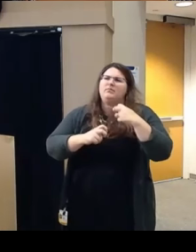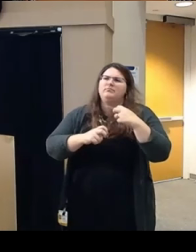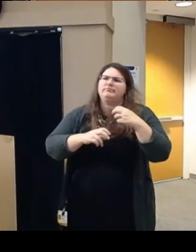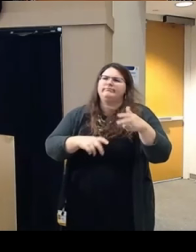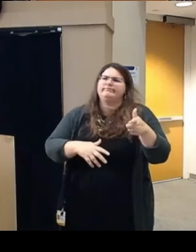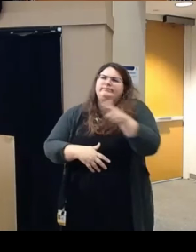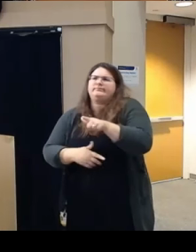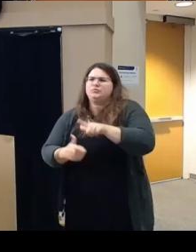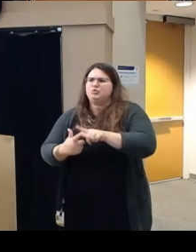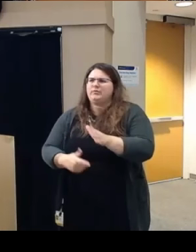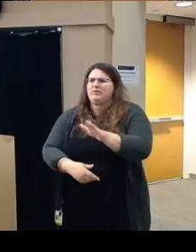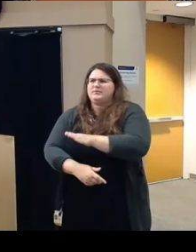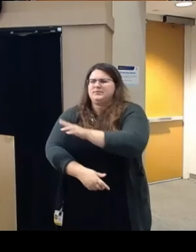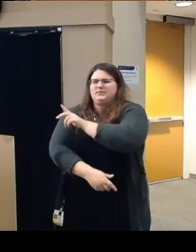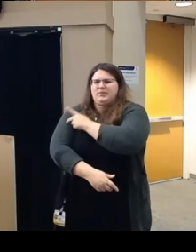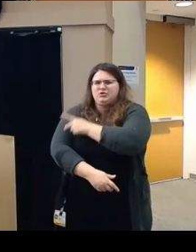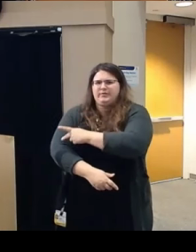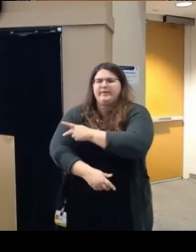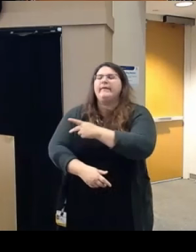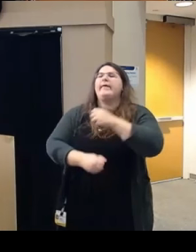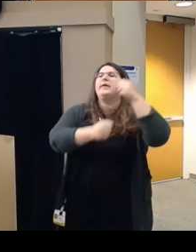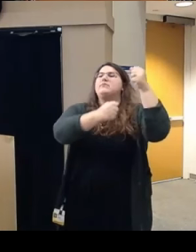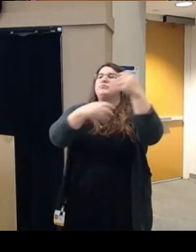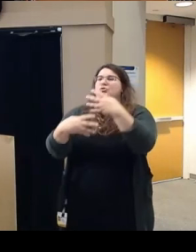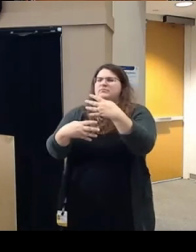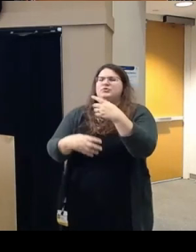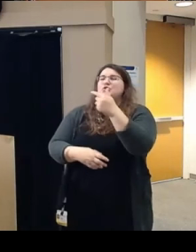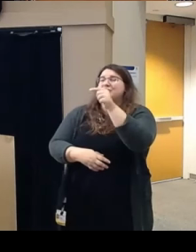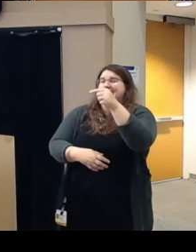and again you will see that it brings in that group level documentation and